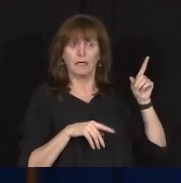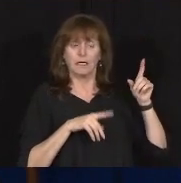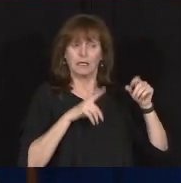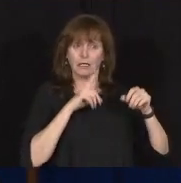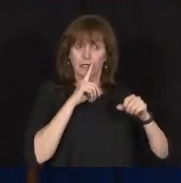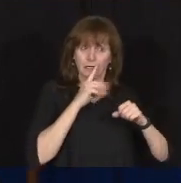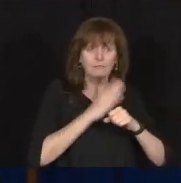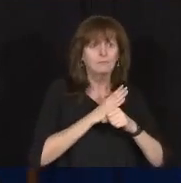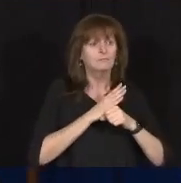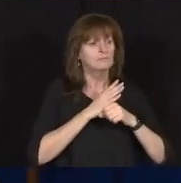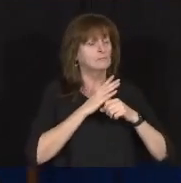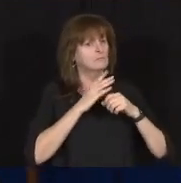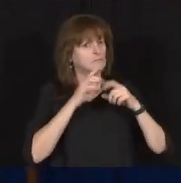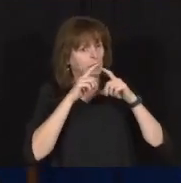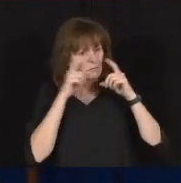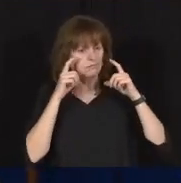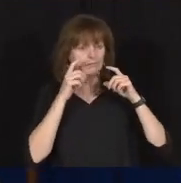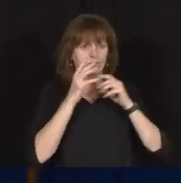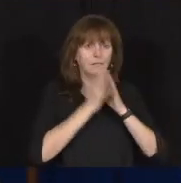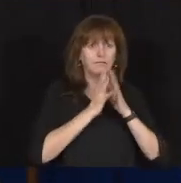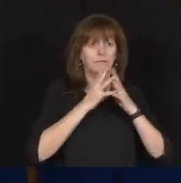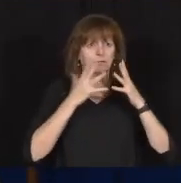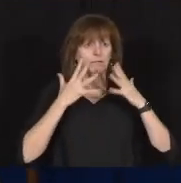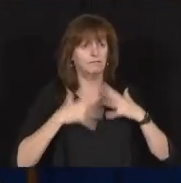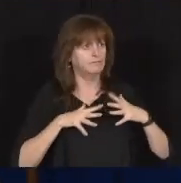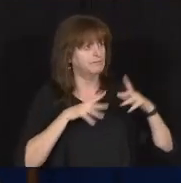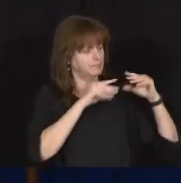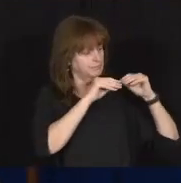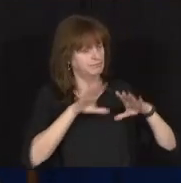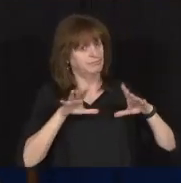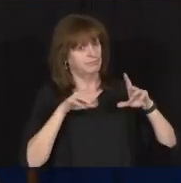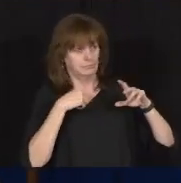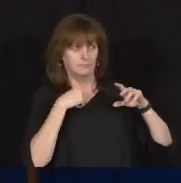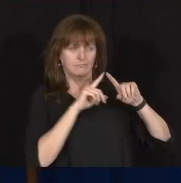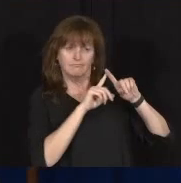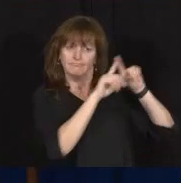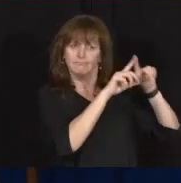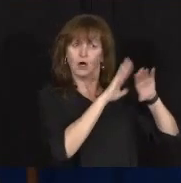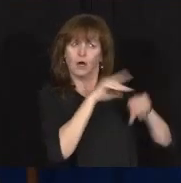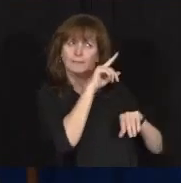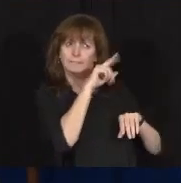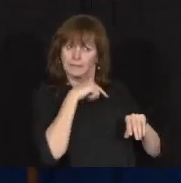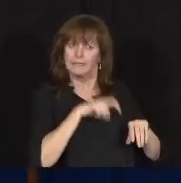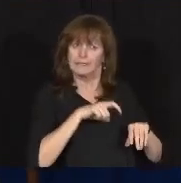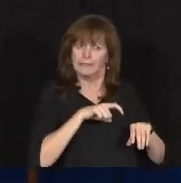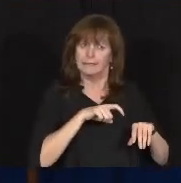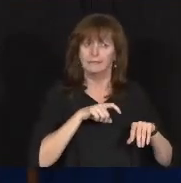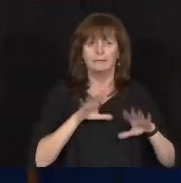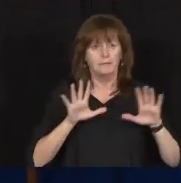building o ur own capacity. We need to look after